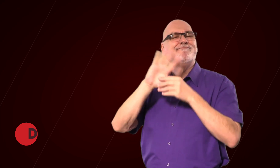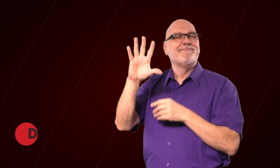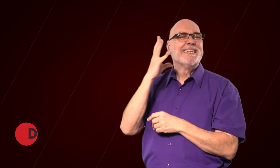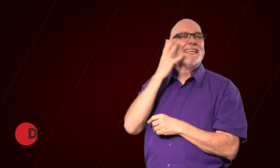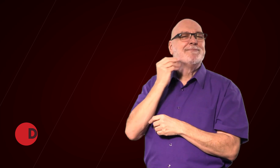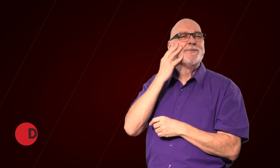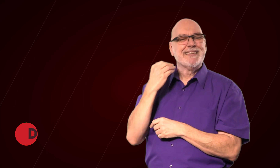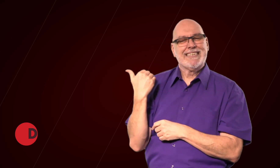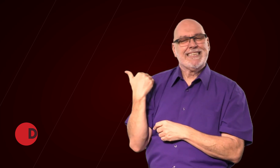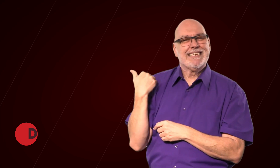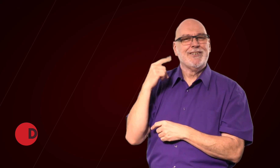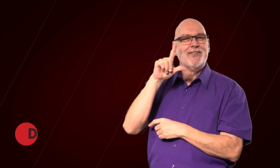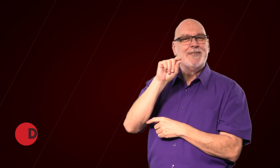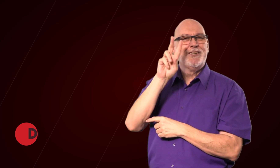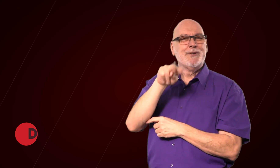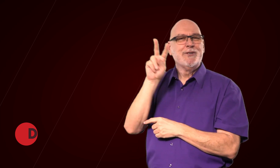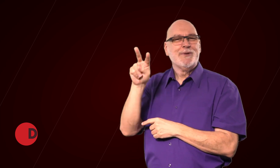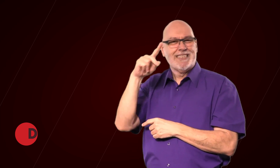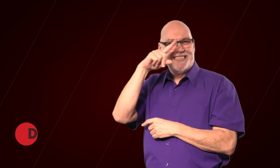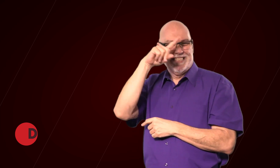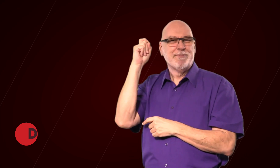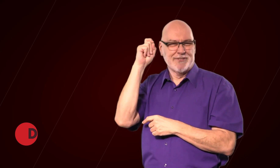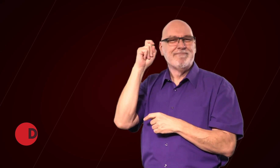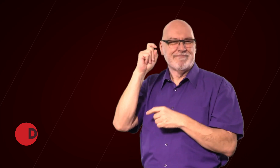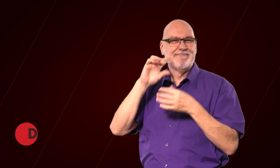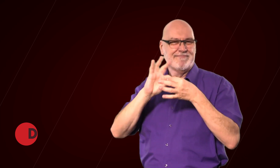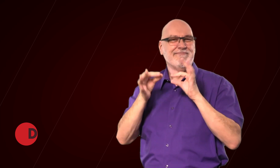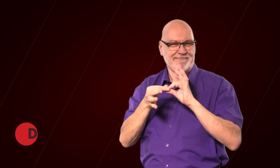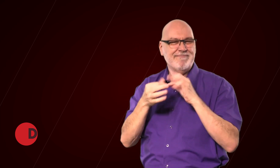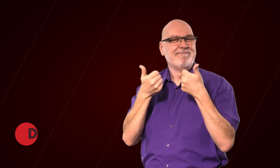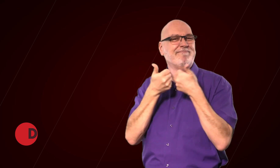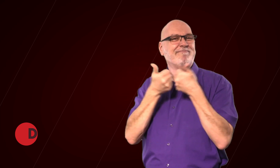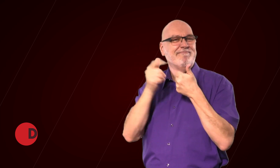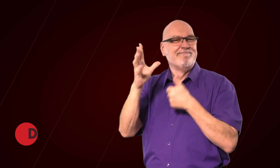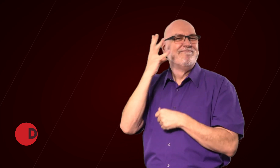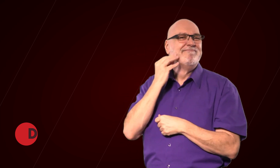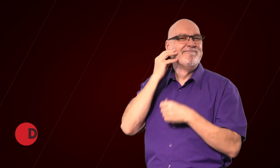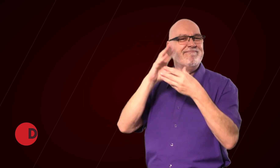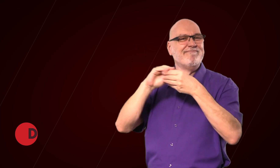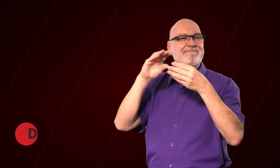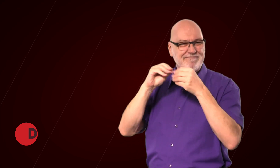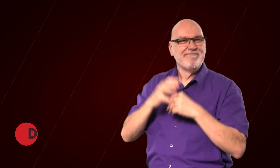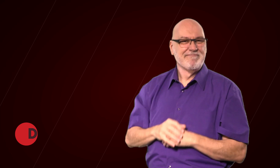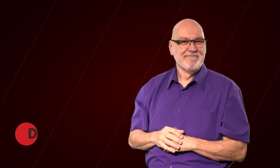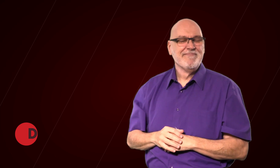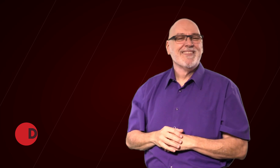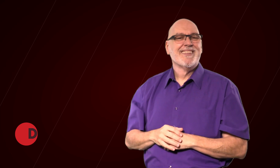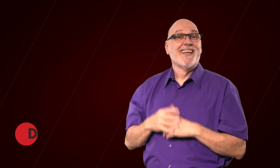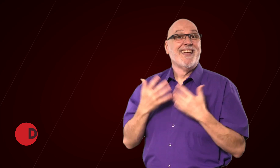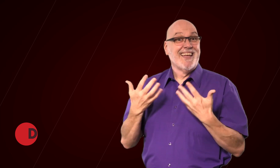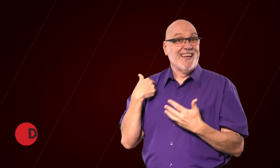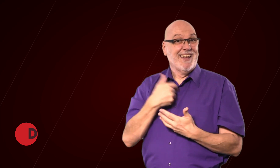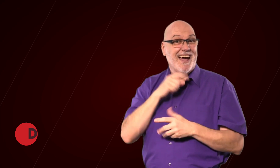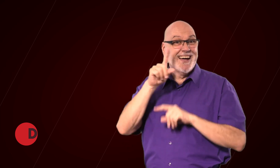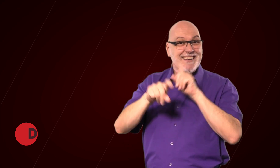to share his experience at the 2022 summer games.